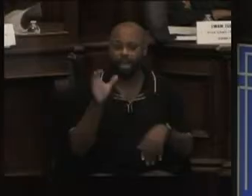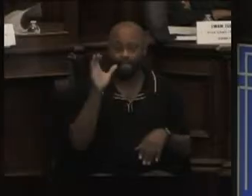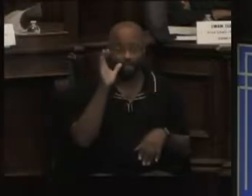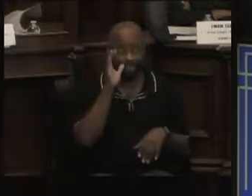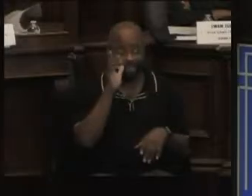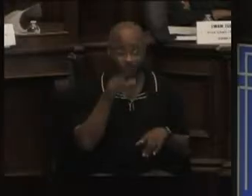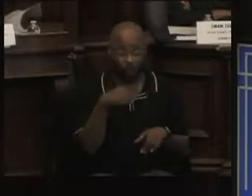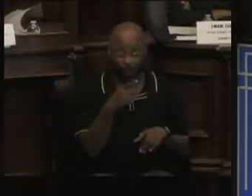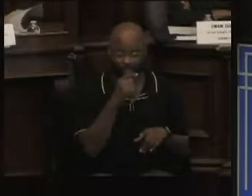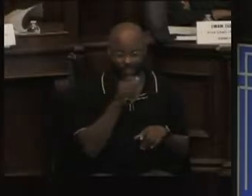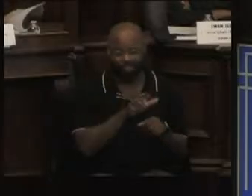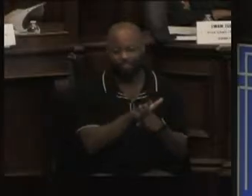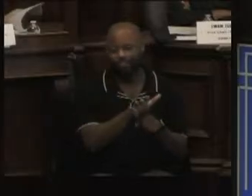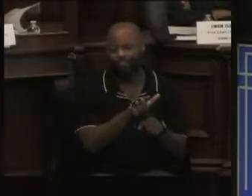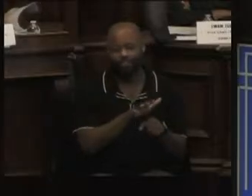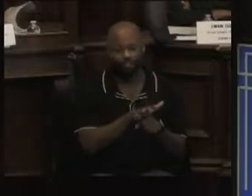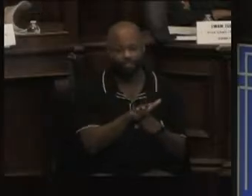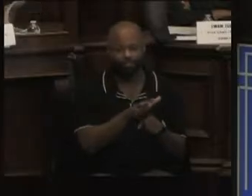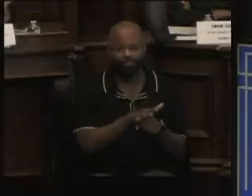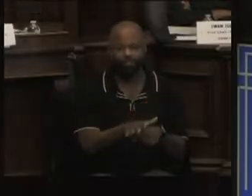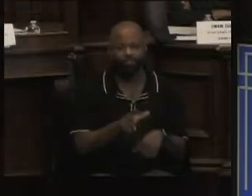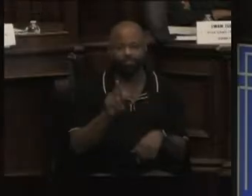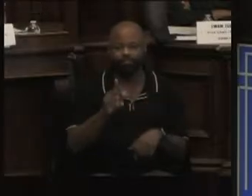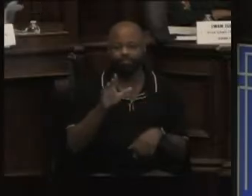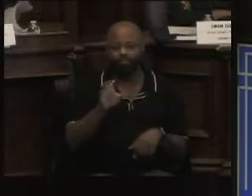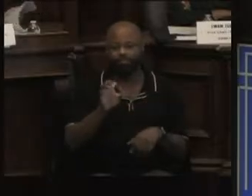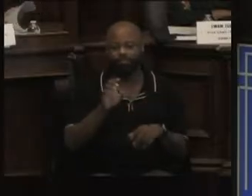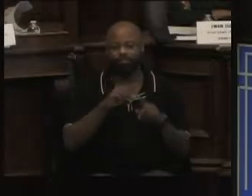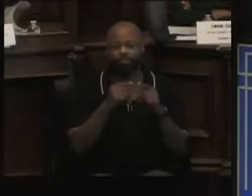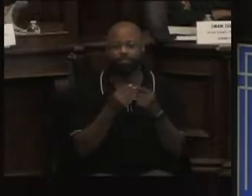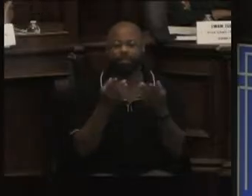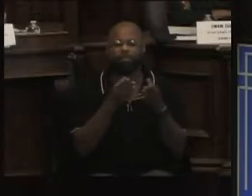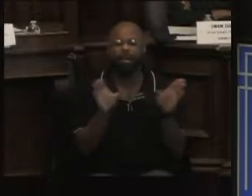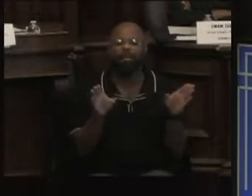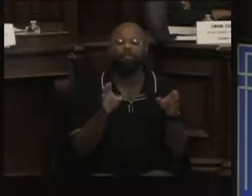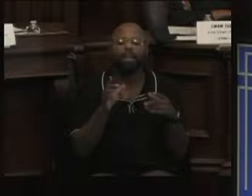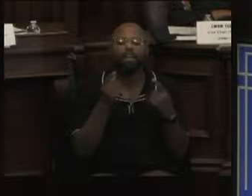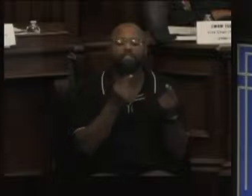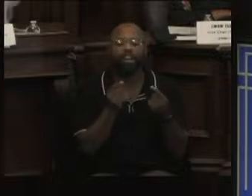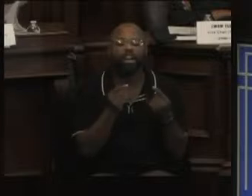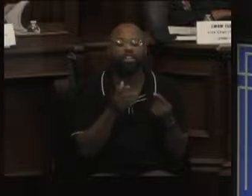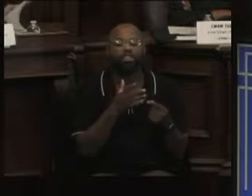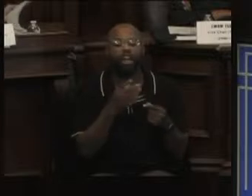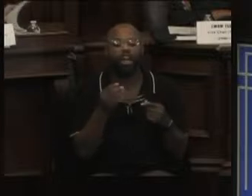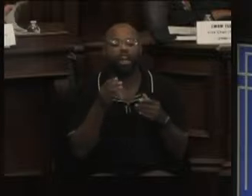recognize something important. Listening alone is not enough.